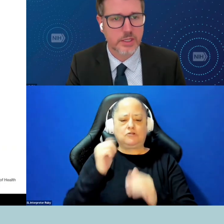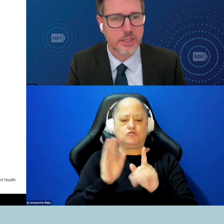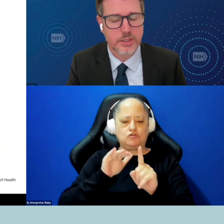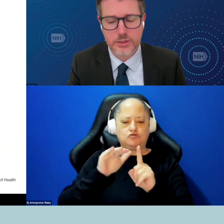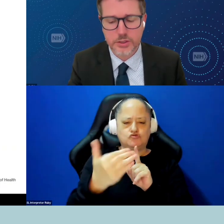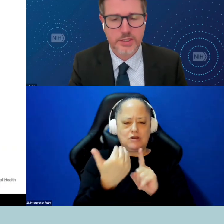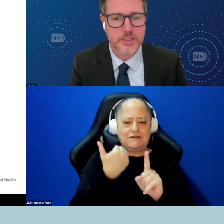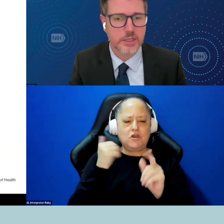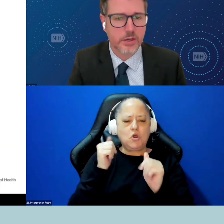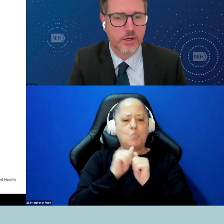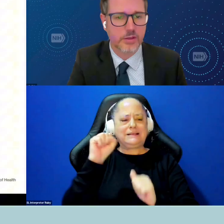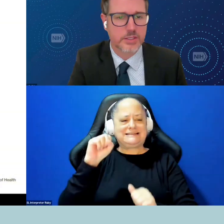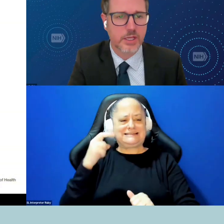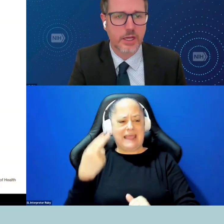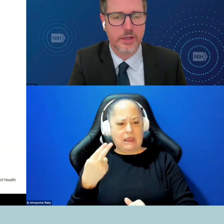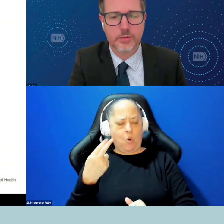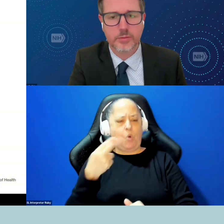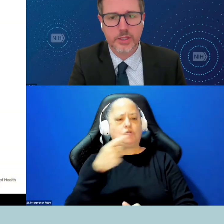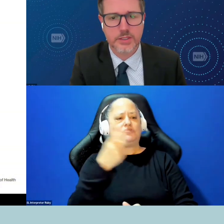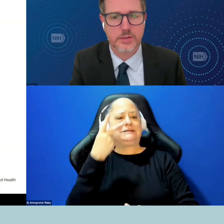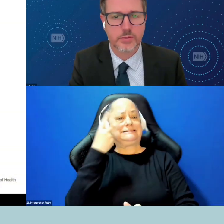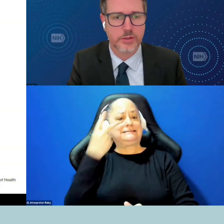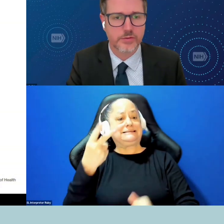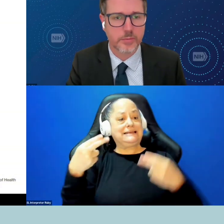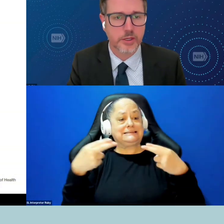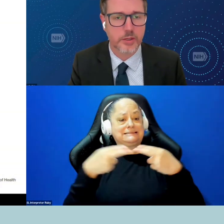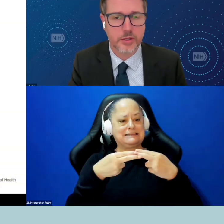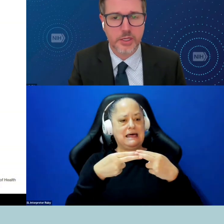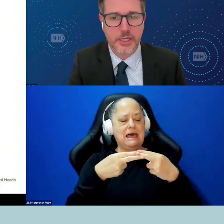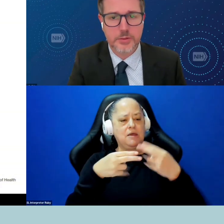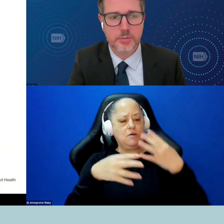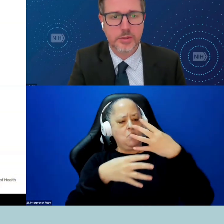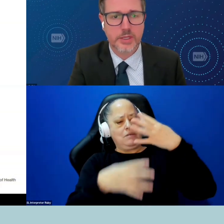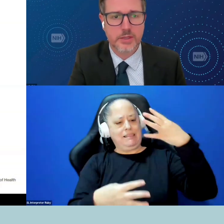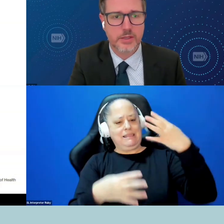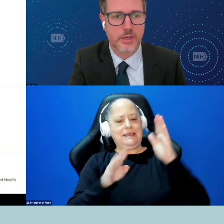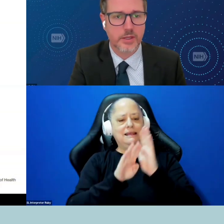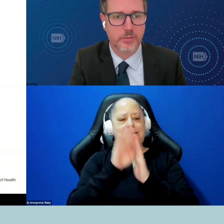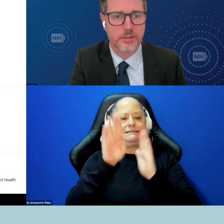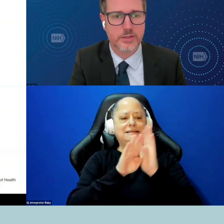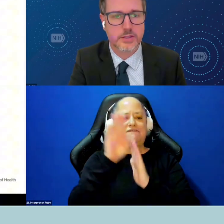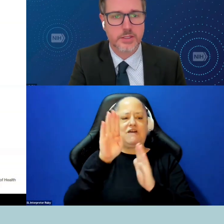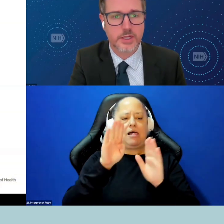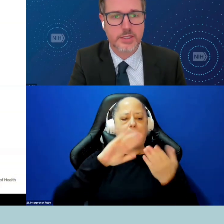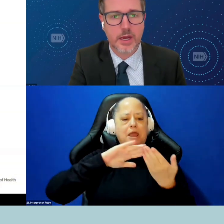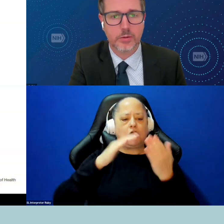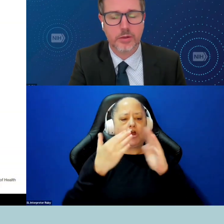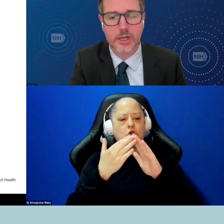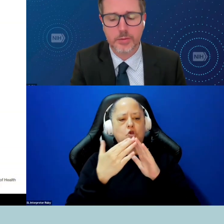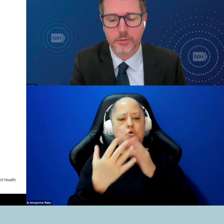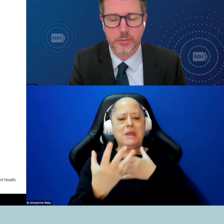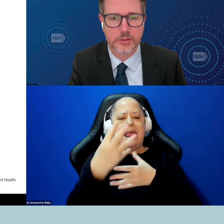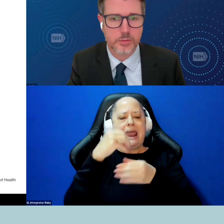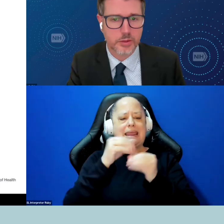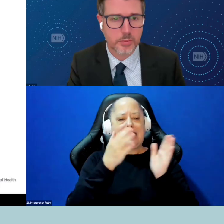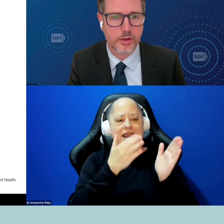So you can see on the slide we list, we're developing a community engagement plan that will discuss how will collaboratively work with community